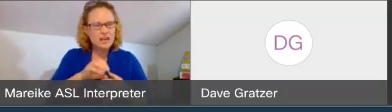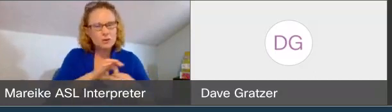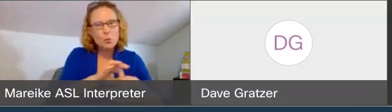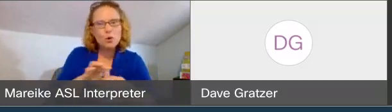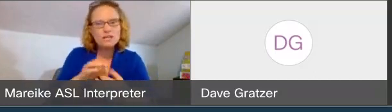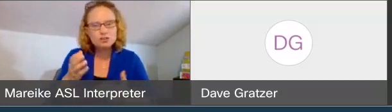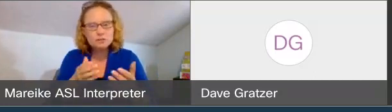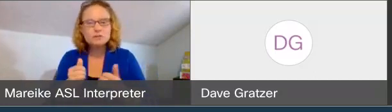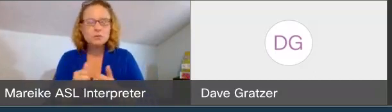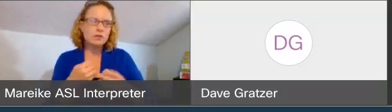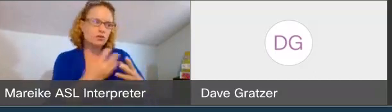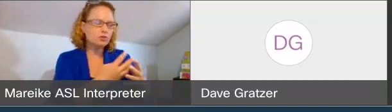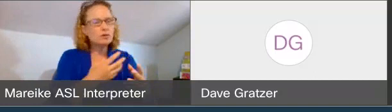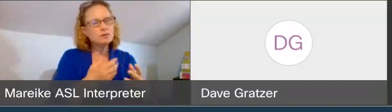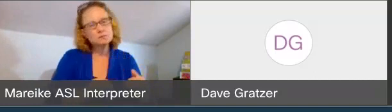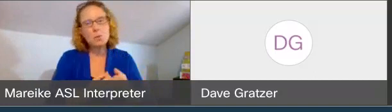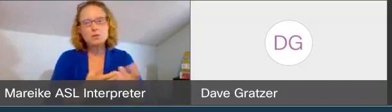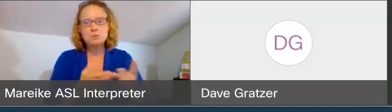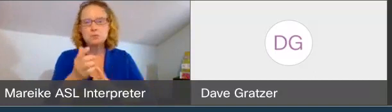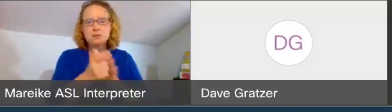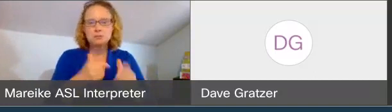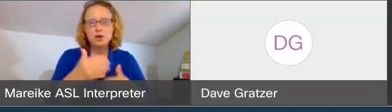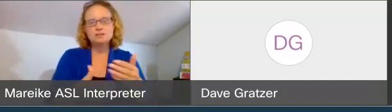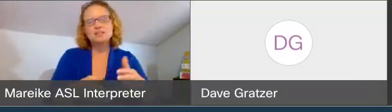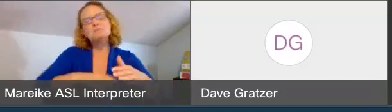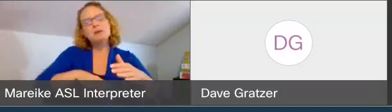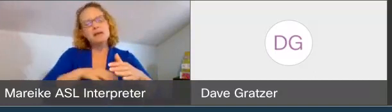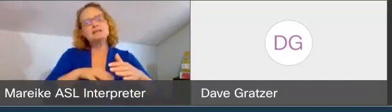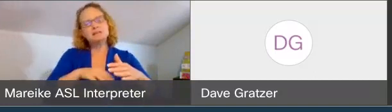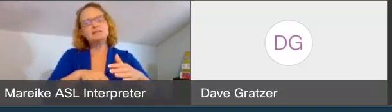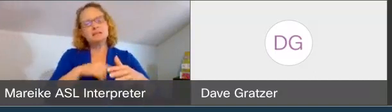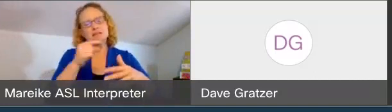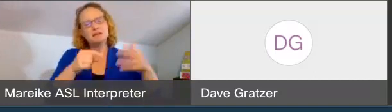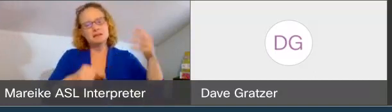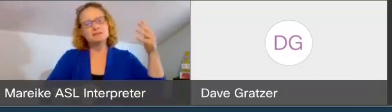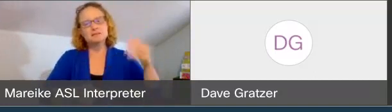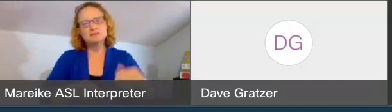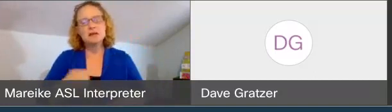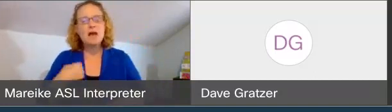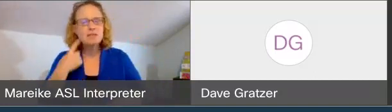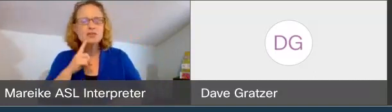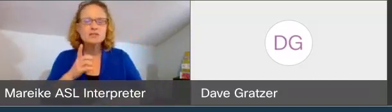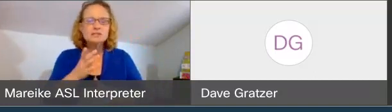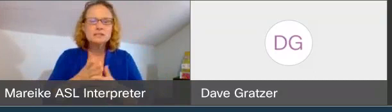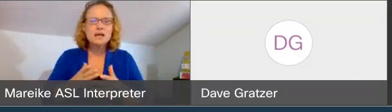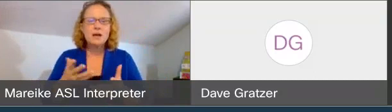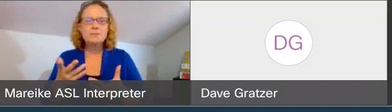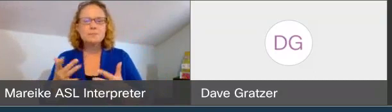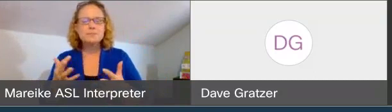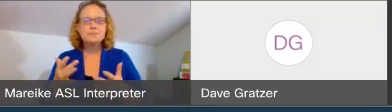them through their legal processes, at least at a basic level. So I think there is some competency